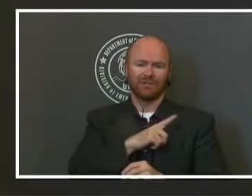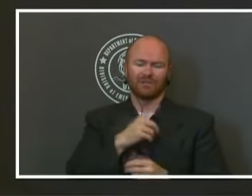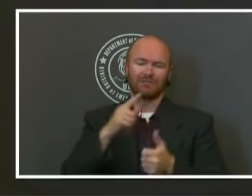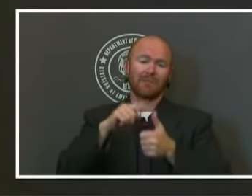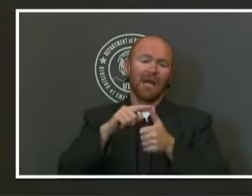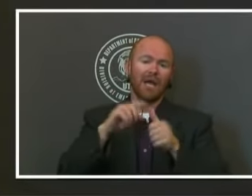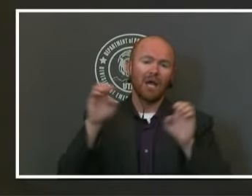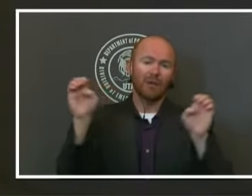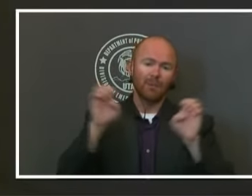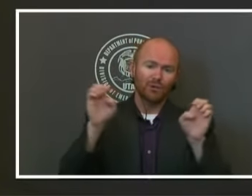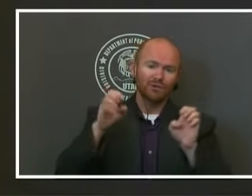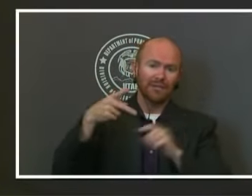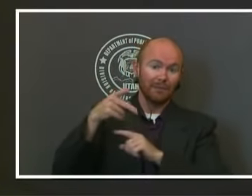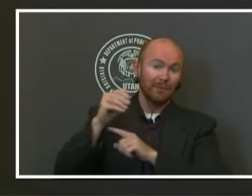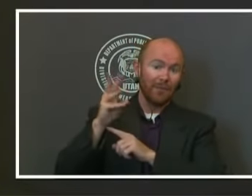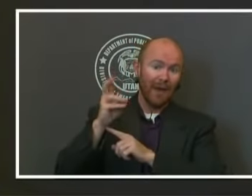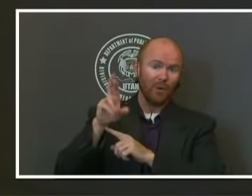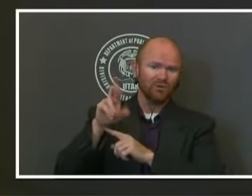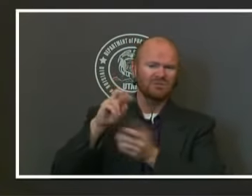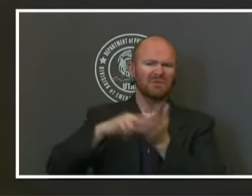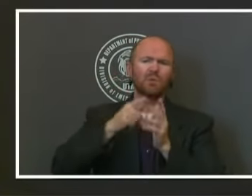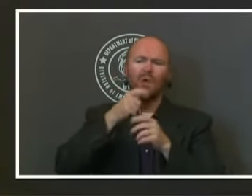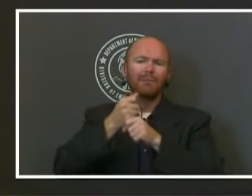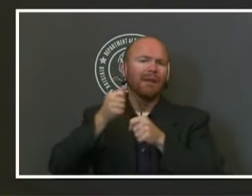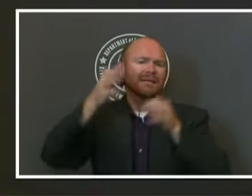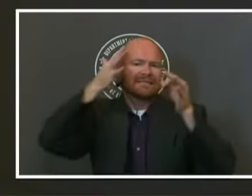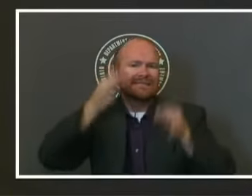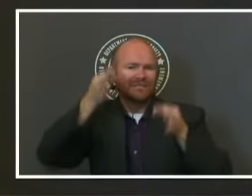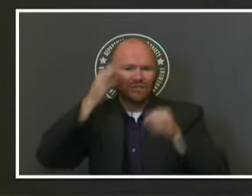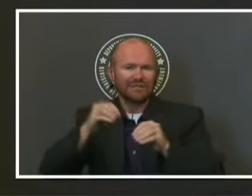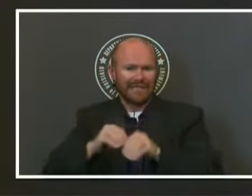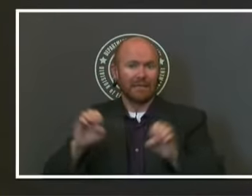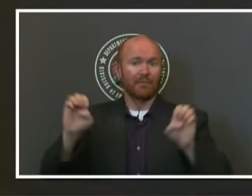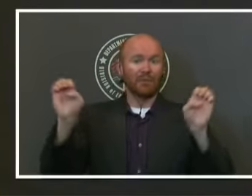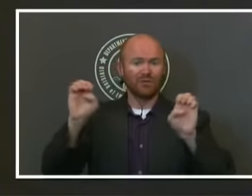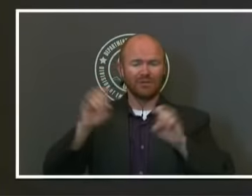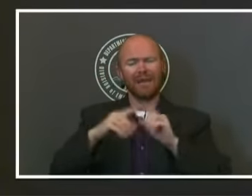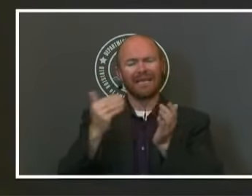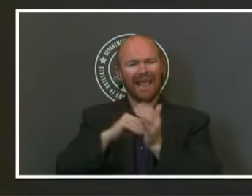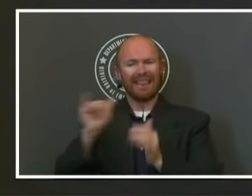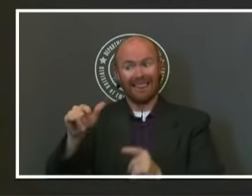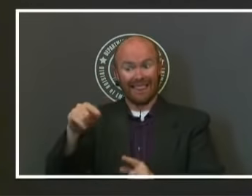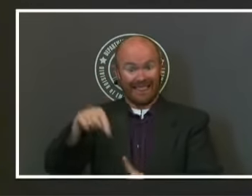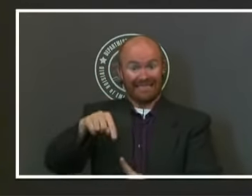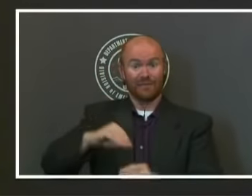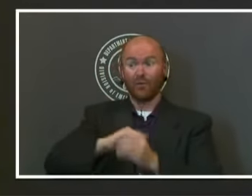those kind of things which you've had discussions on this